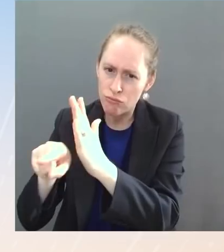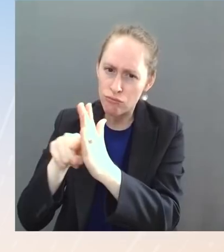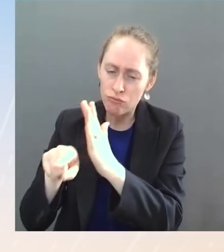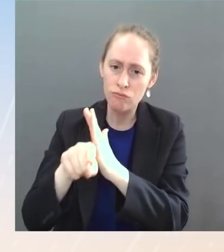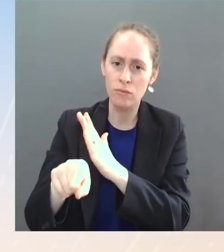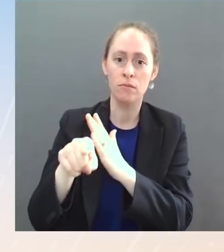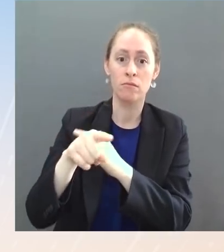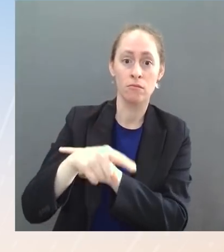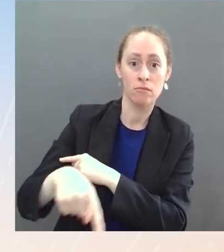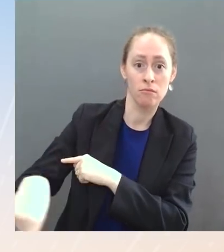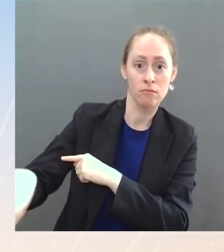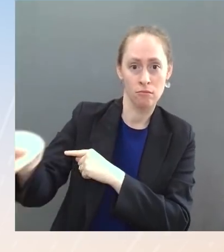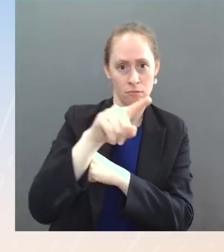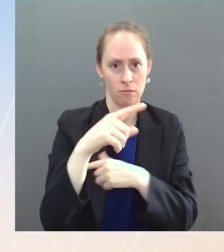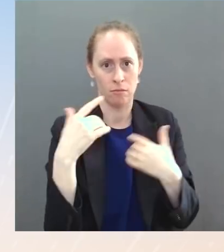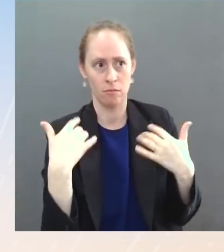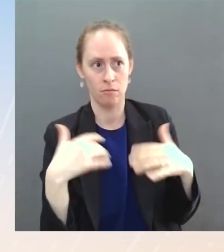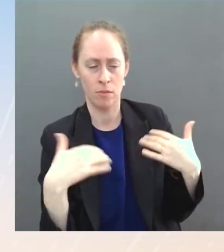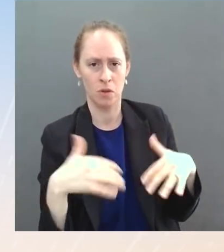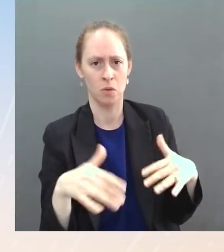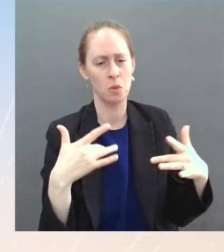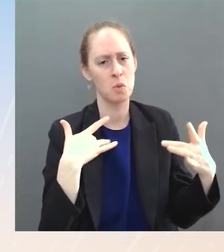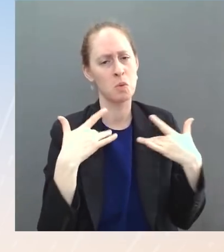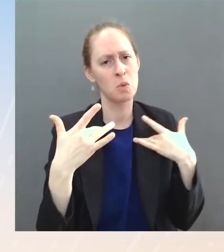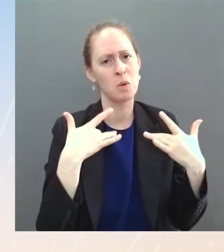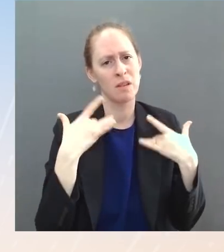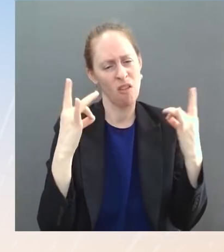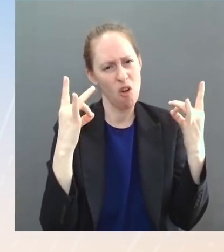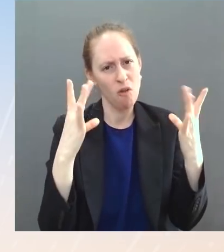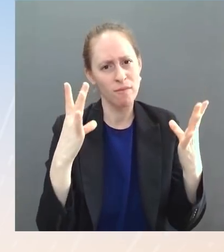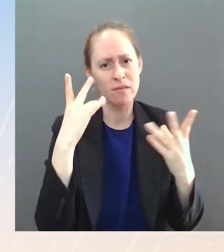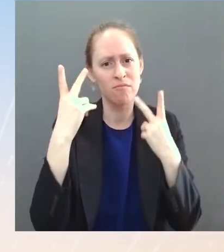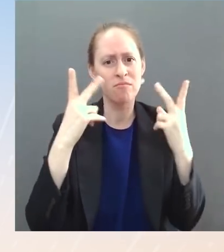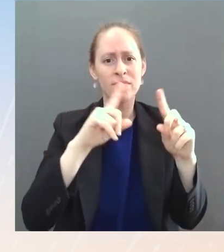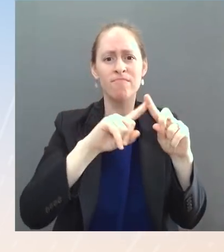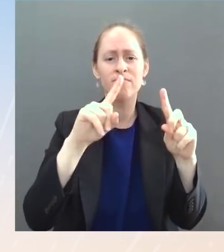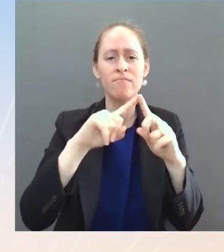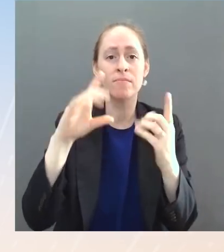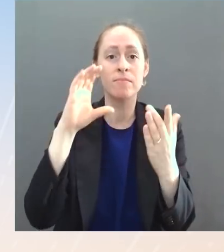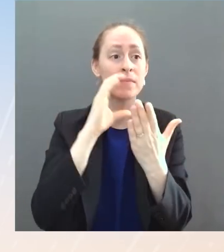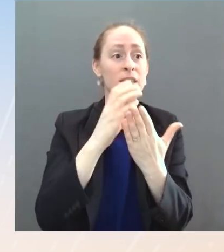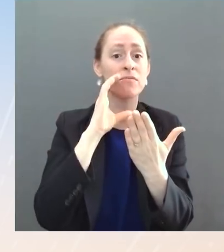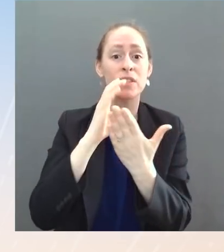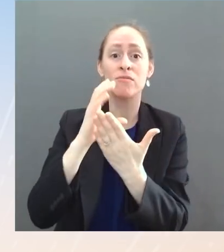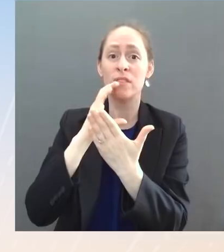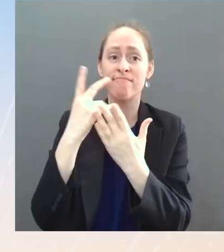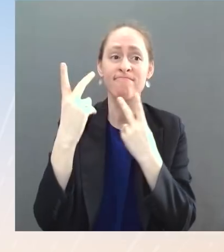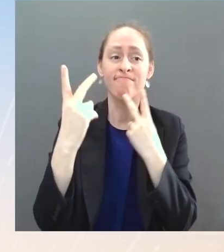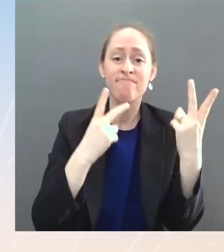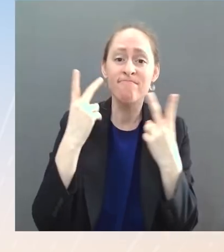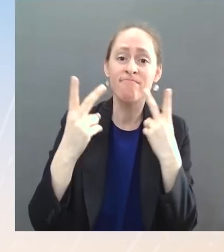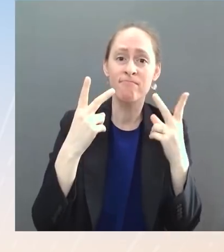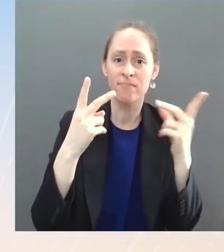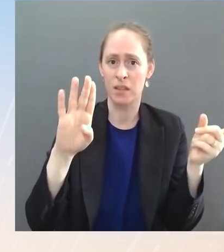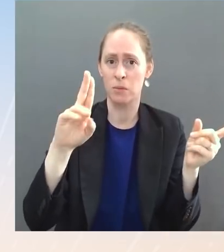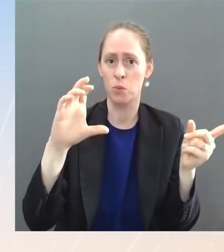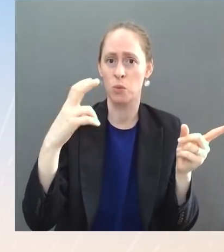And as the horrific images that have emerged from Bucha have shown, that's exactly what they have done. We had already concluded that Russia committed